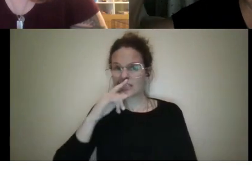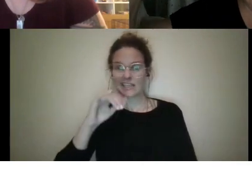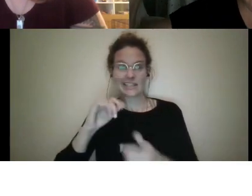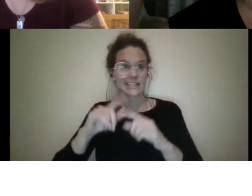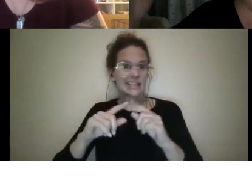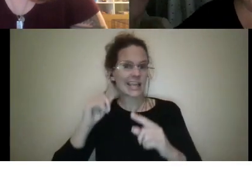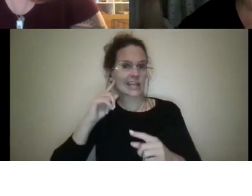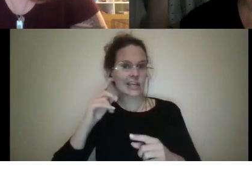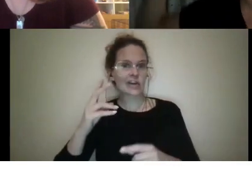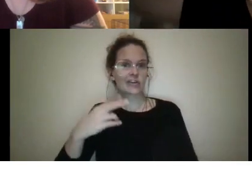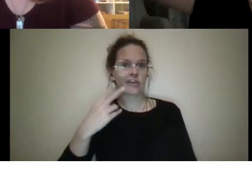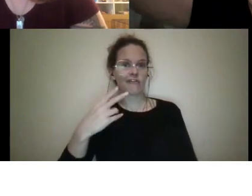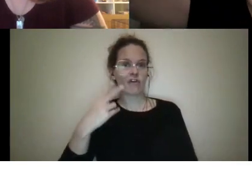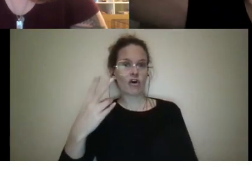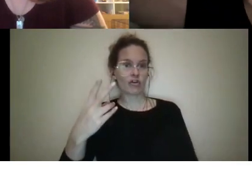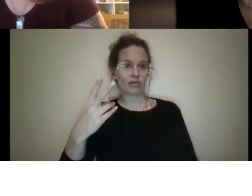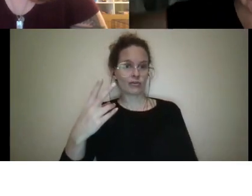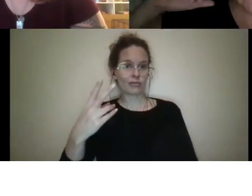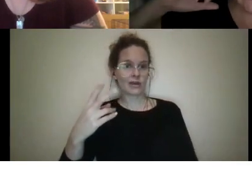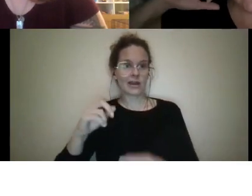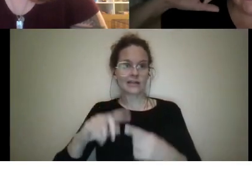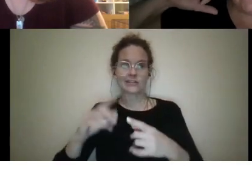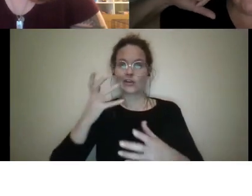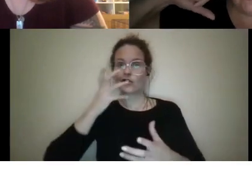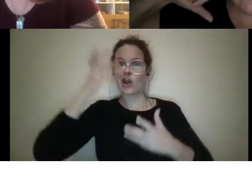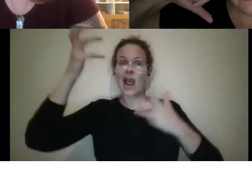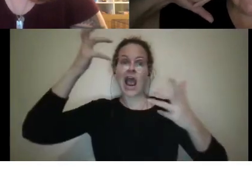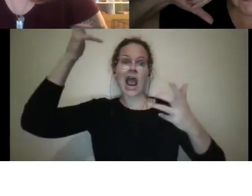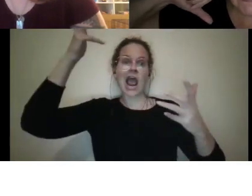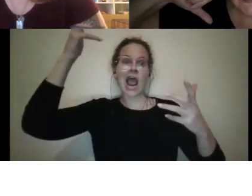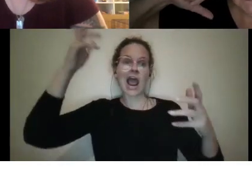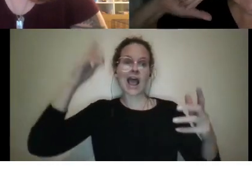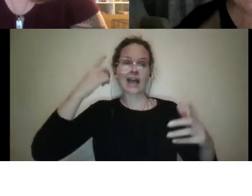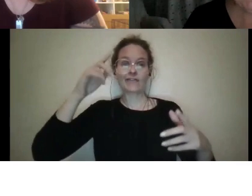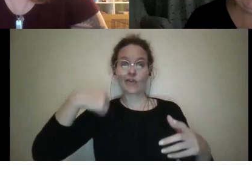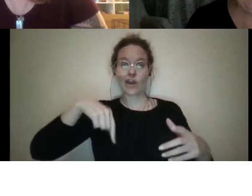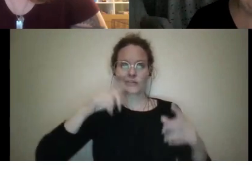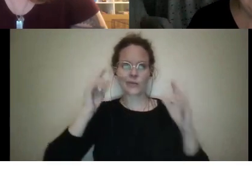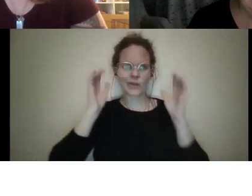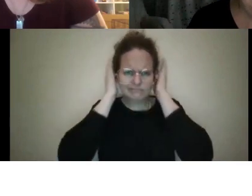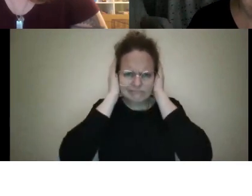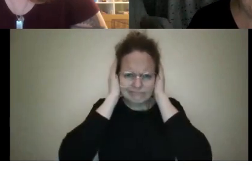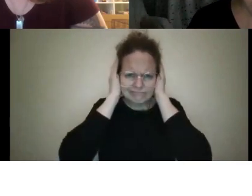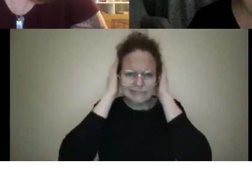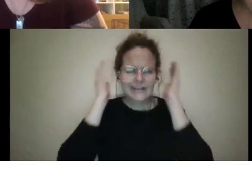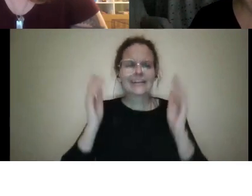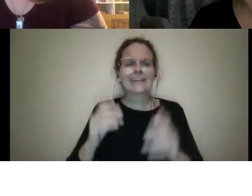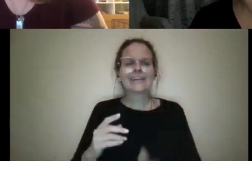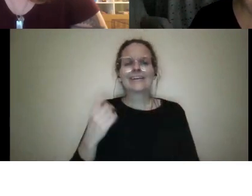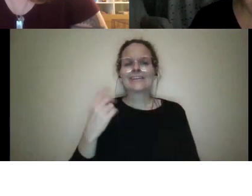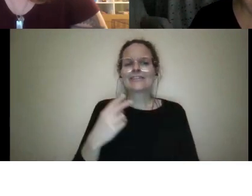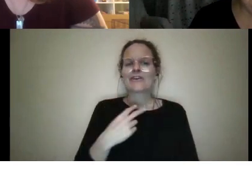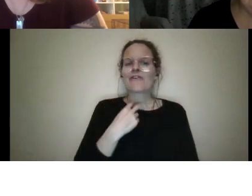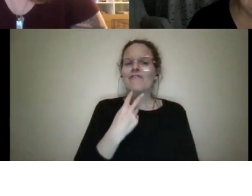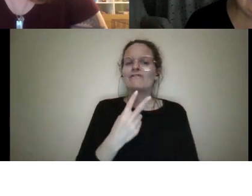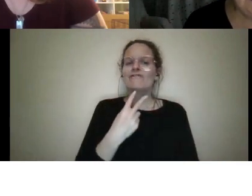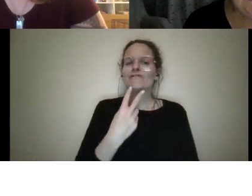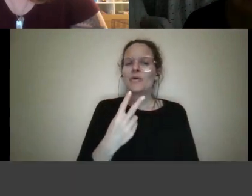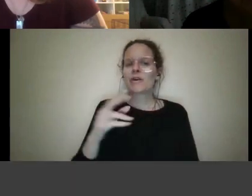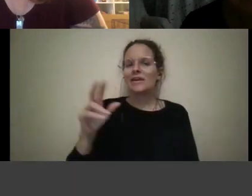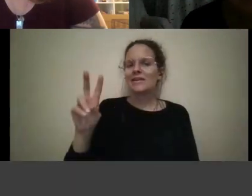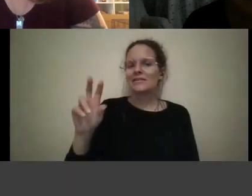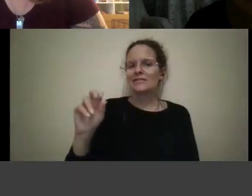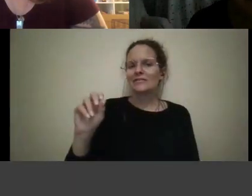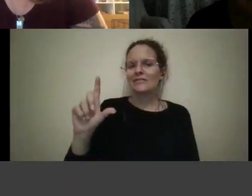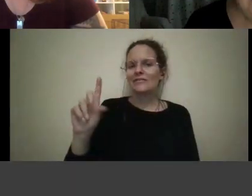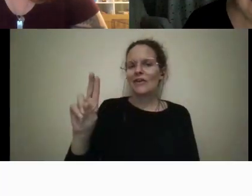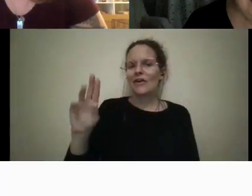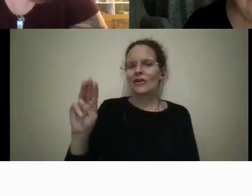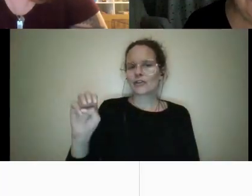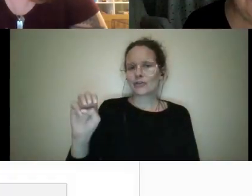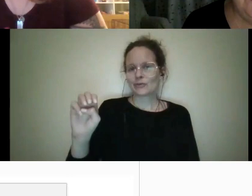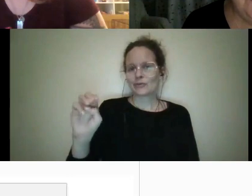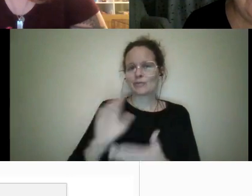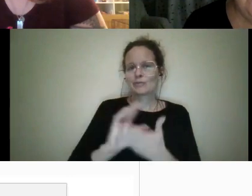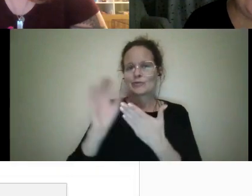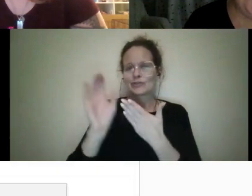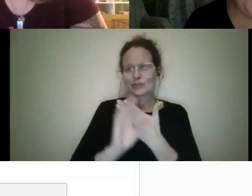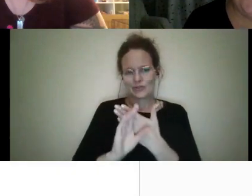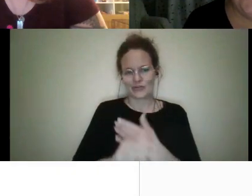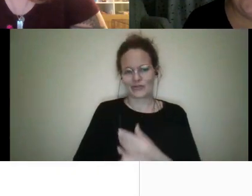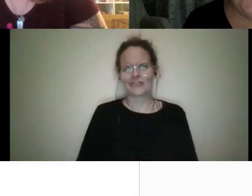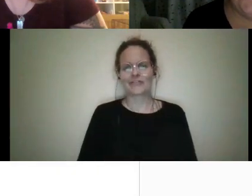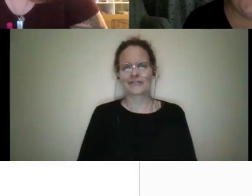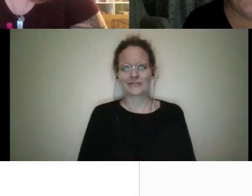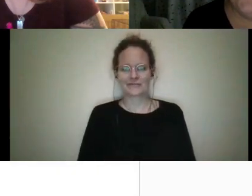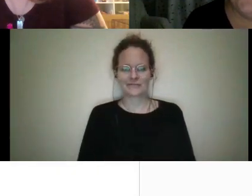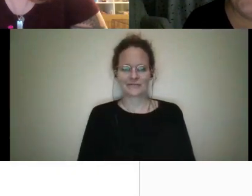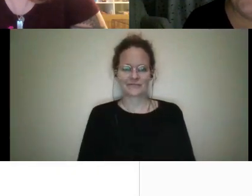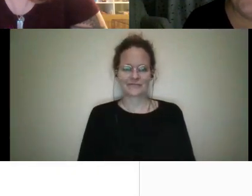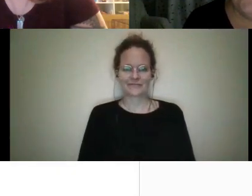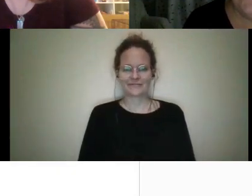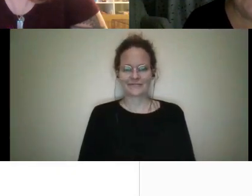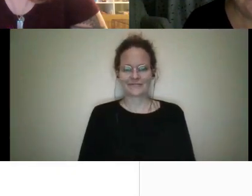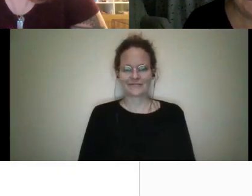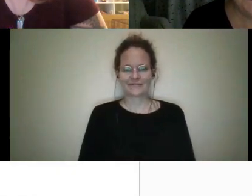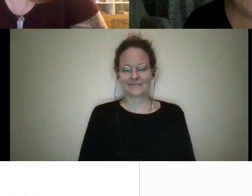are until they're maxed out and it's like this for the rest of us. So that voice volume chart, we